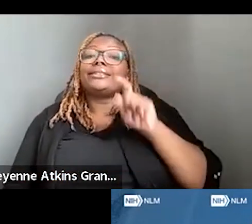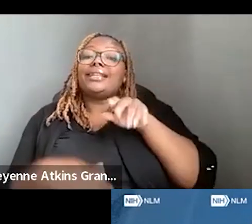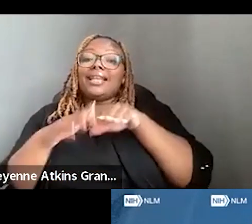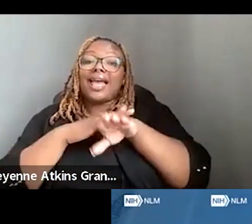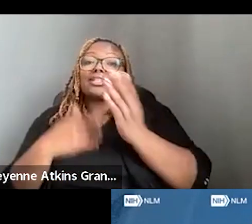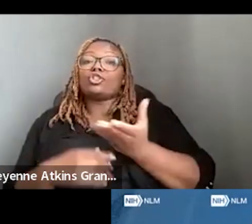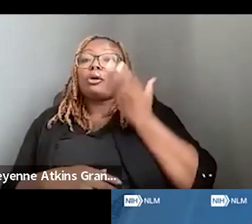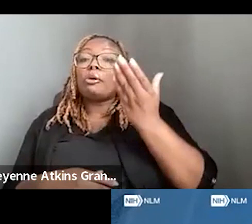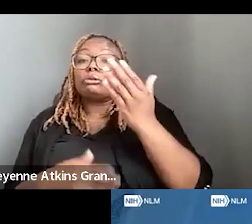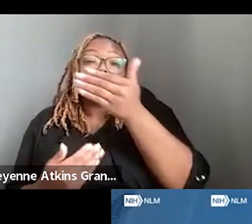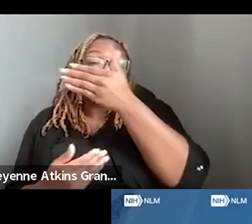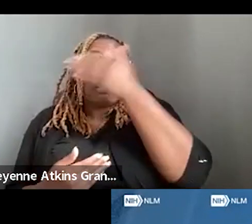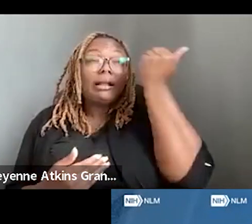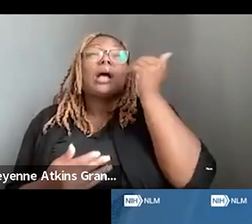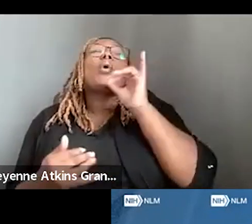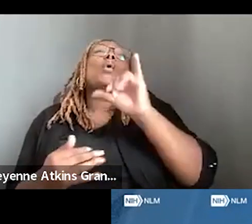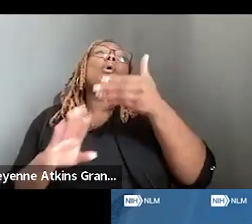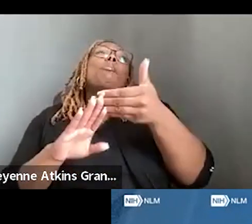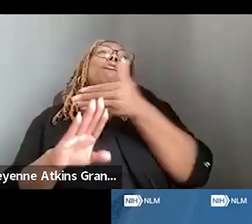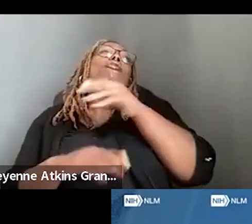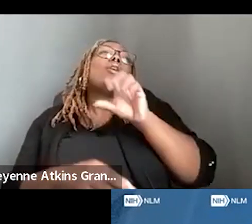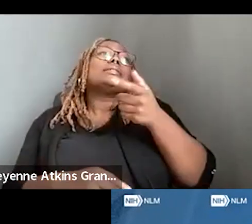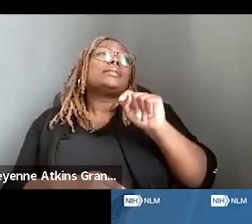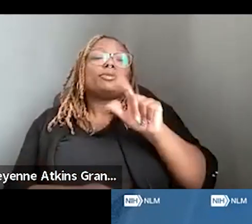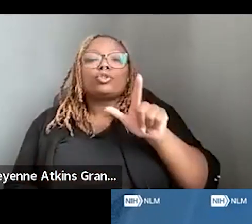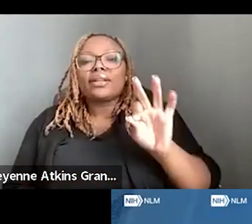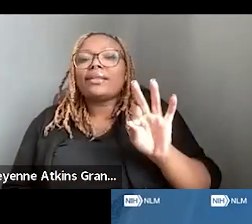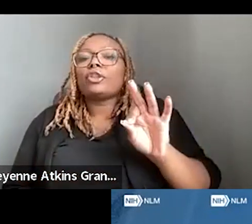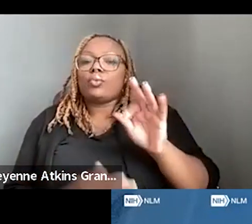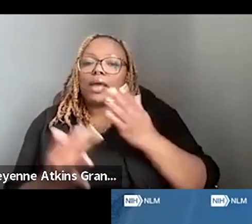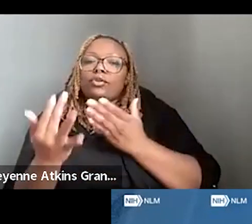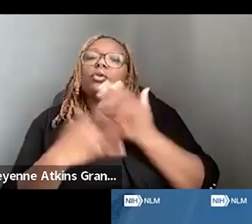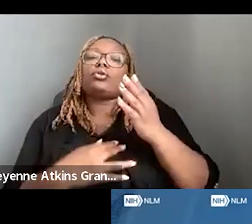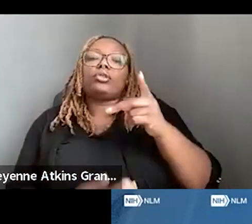you forgot to get access to that after September -- you would have to go through the FOIA process.